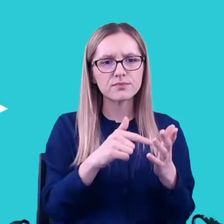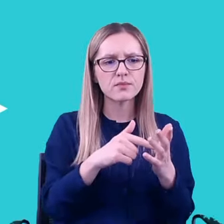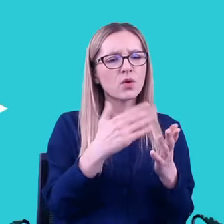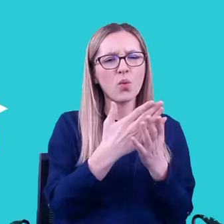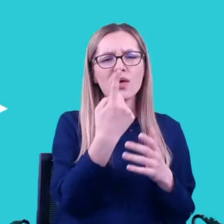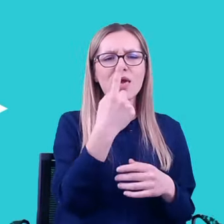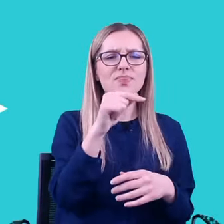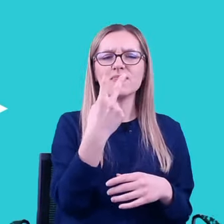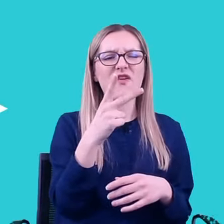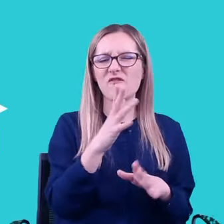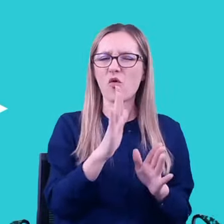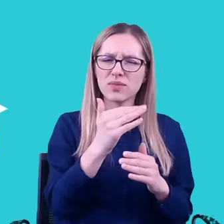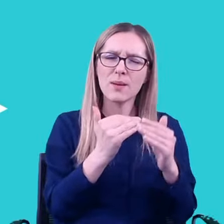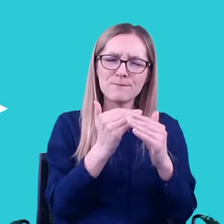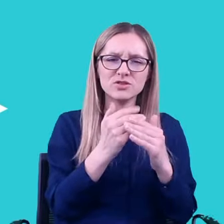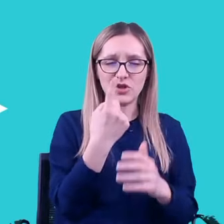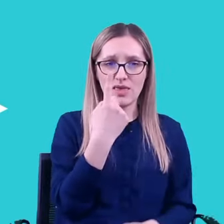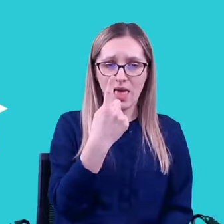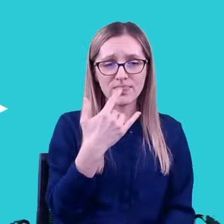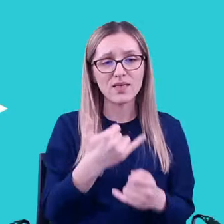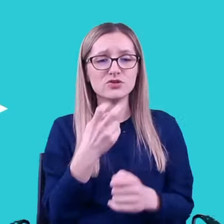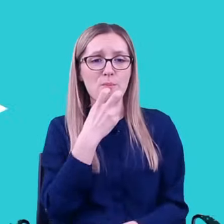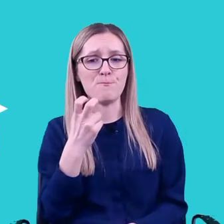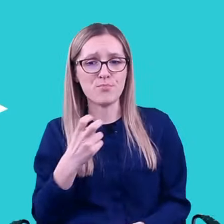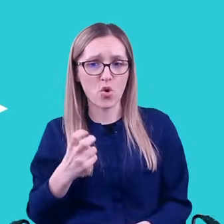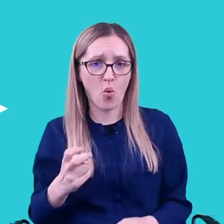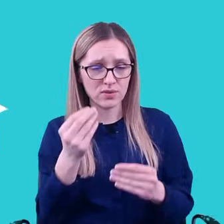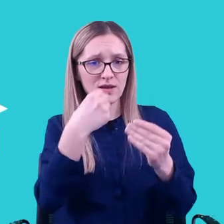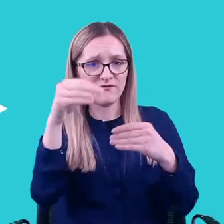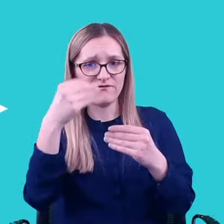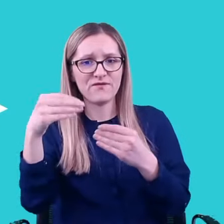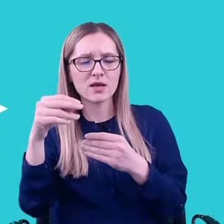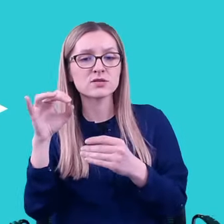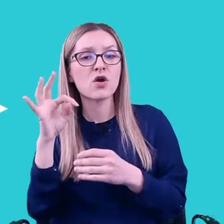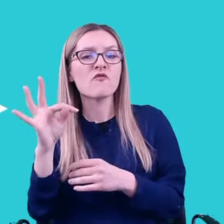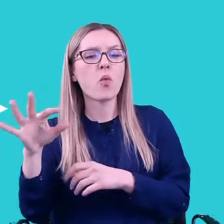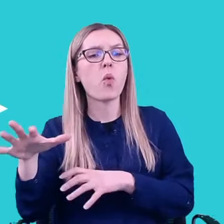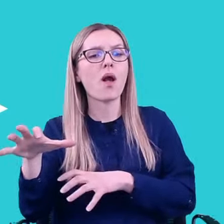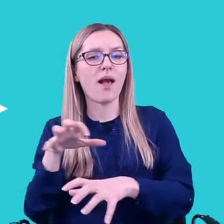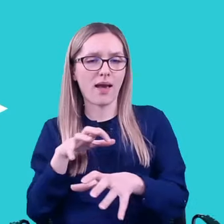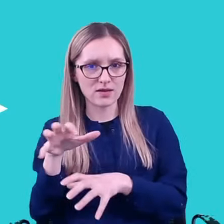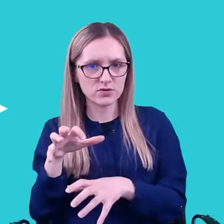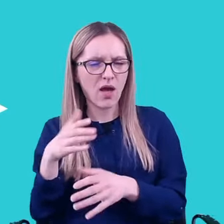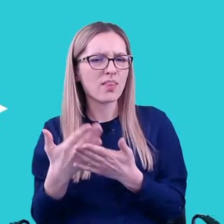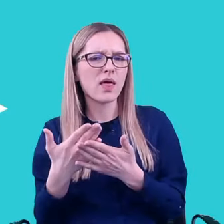and if we increase power, its density, to be exact… But why am I talking about power density?